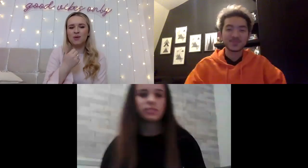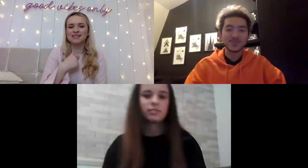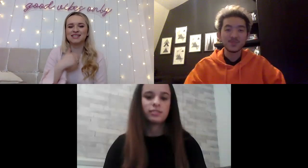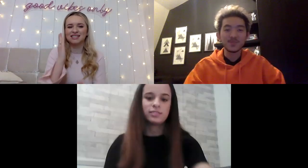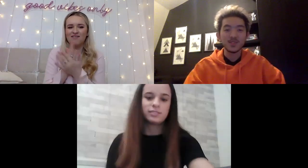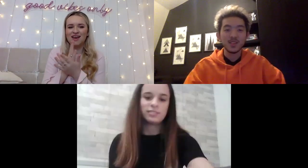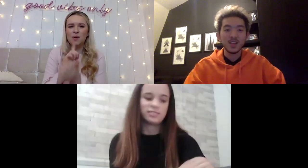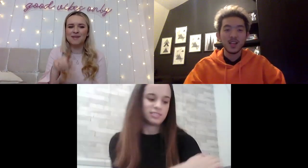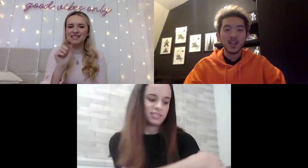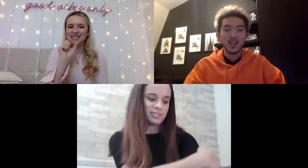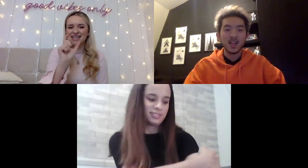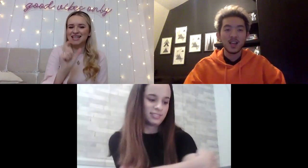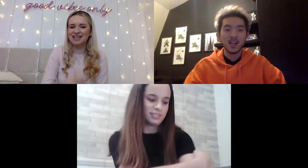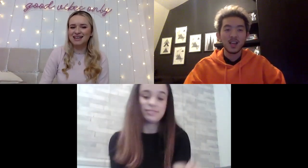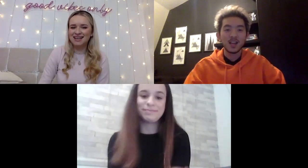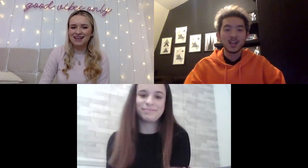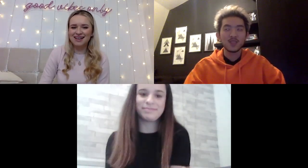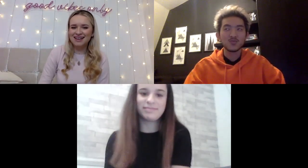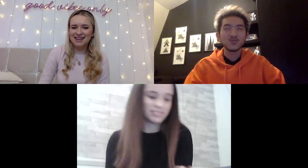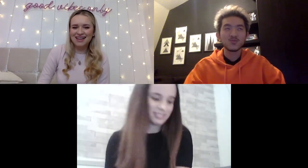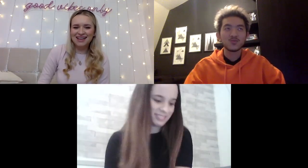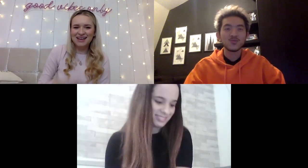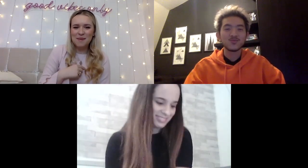Jas: I would pick 'C'